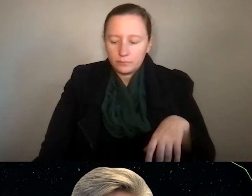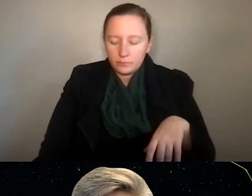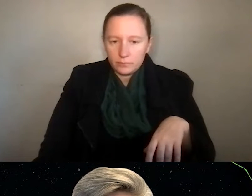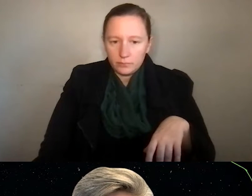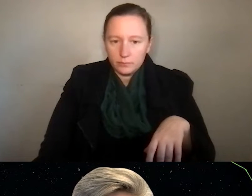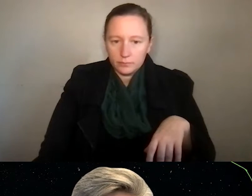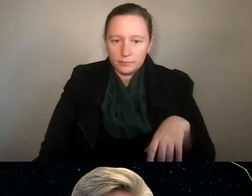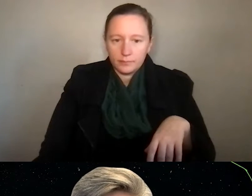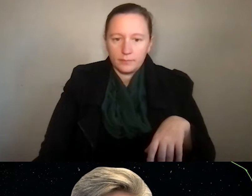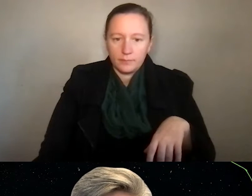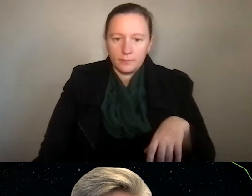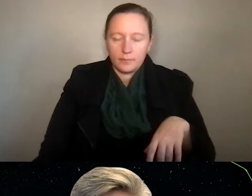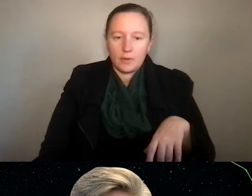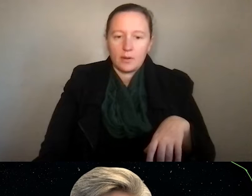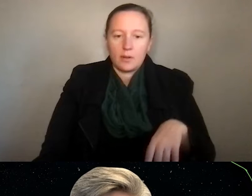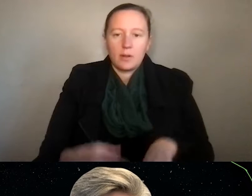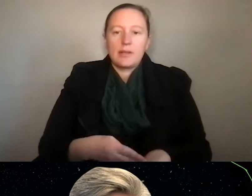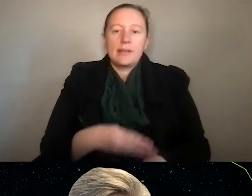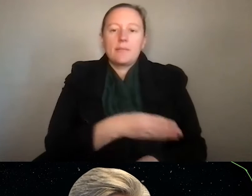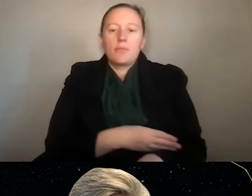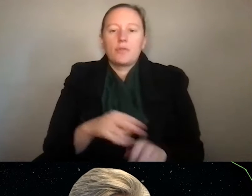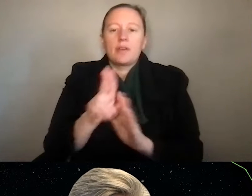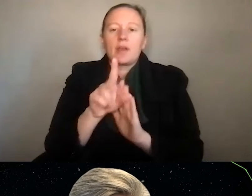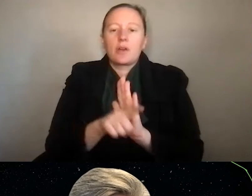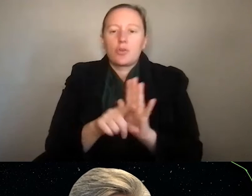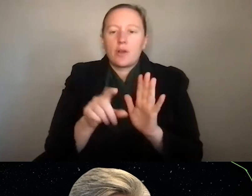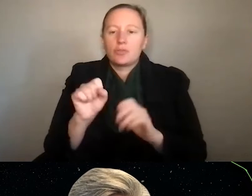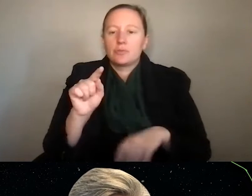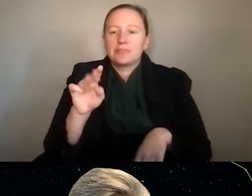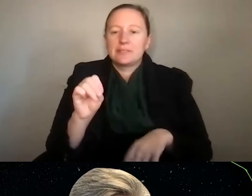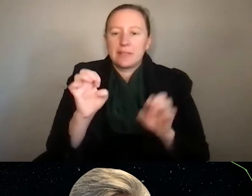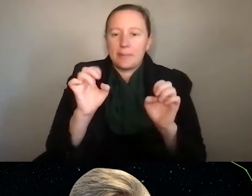so this is improving undergraduate STEM education.